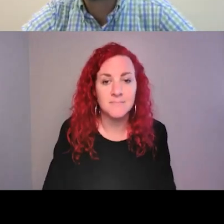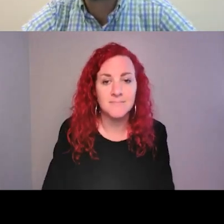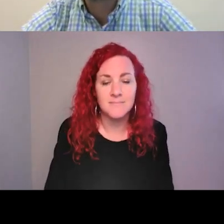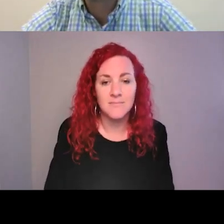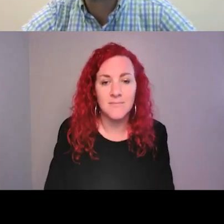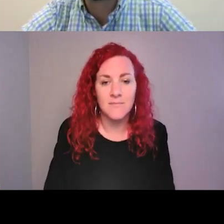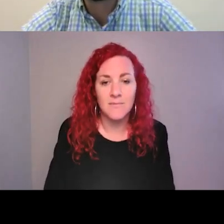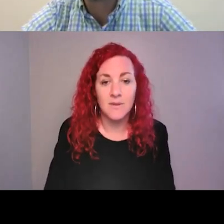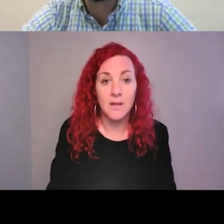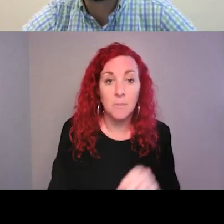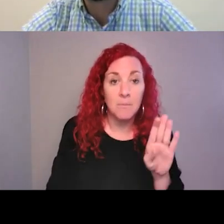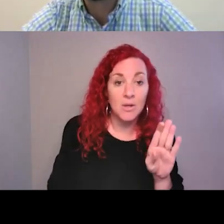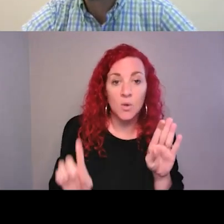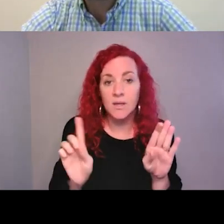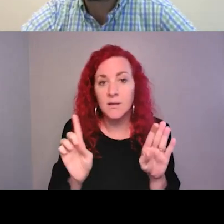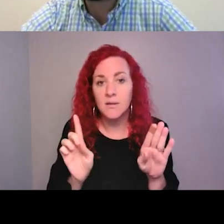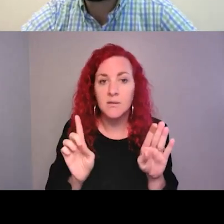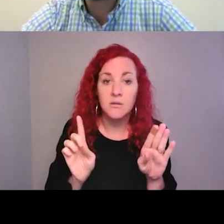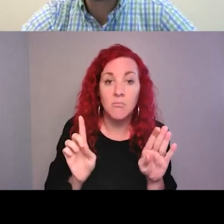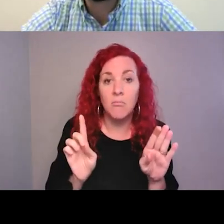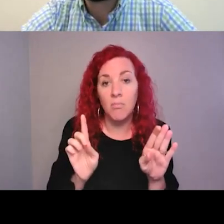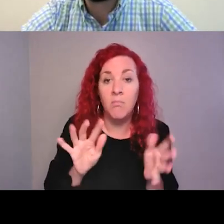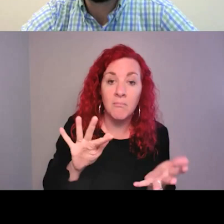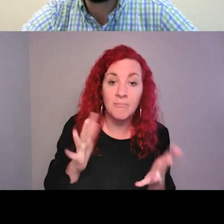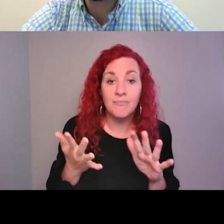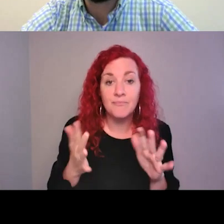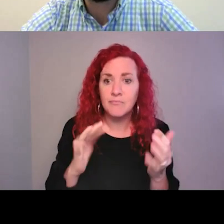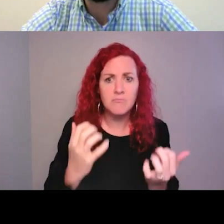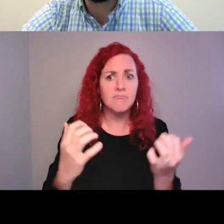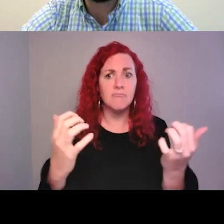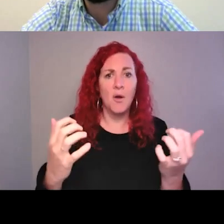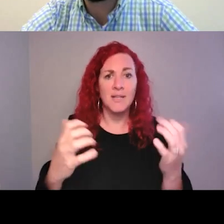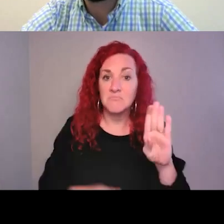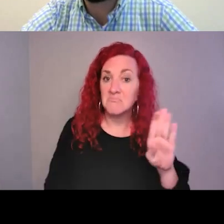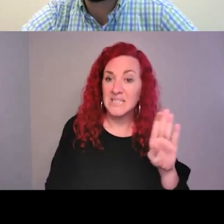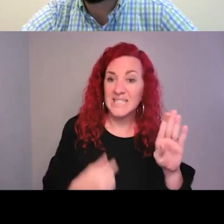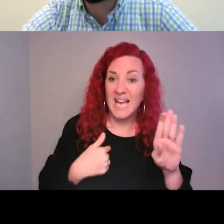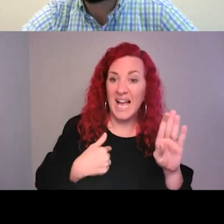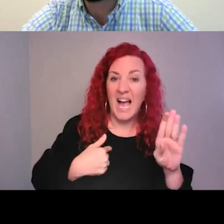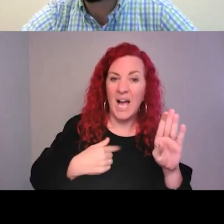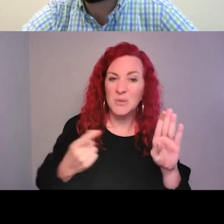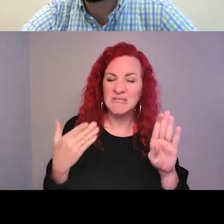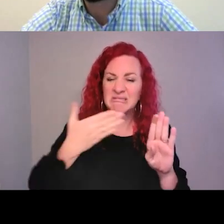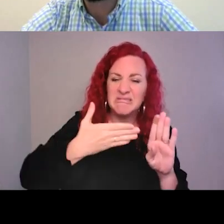: THE AUDIENCE HAS B. I WAS LEANING TOWARDS B BECAUSE OF THE